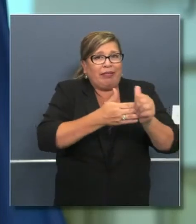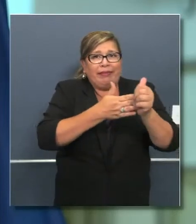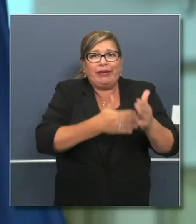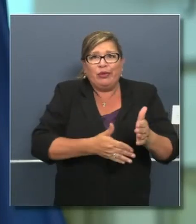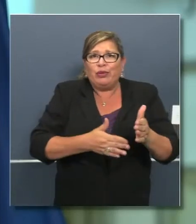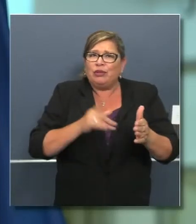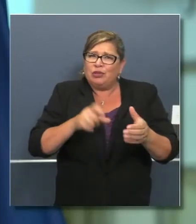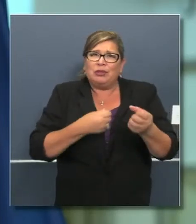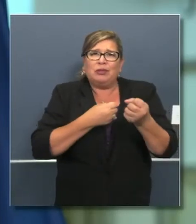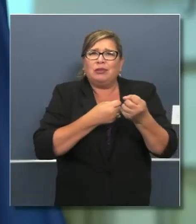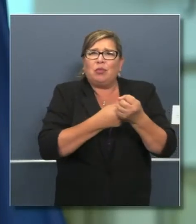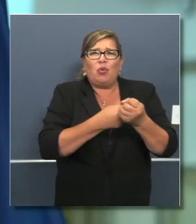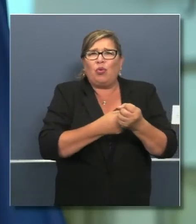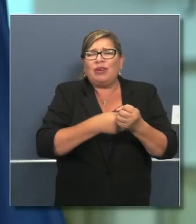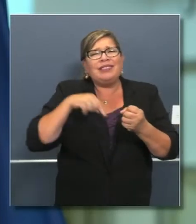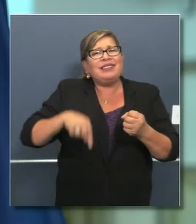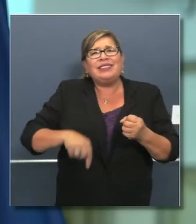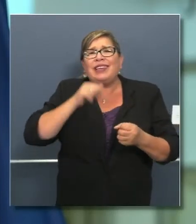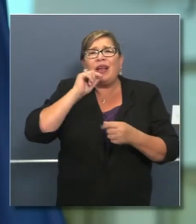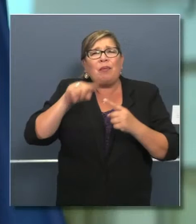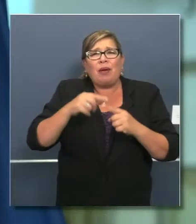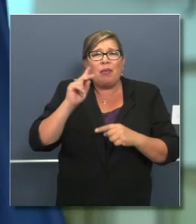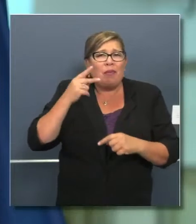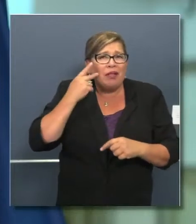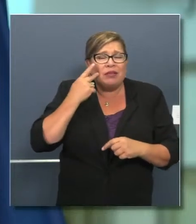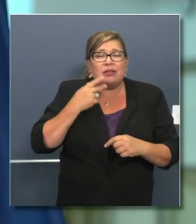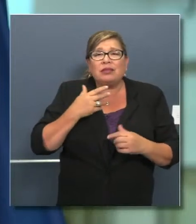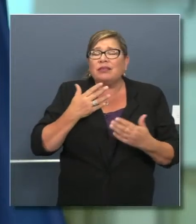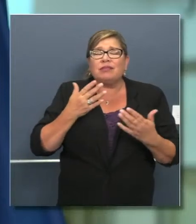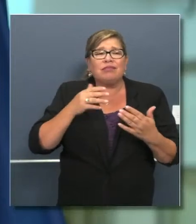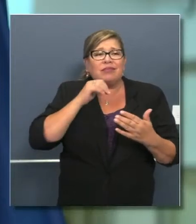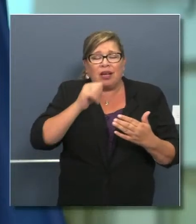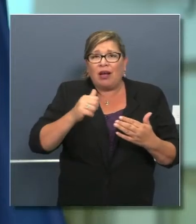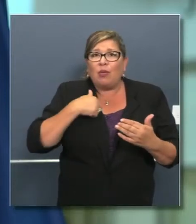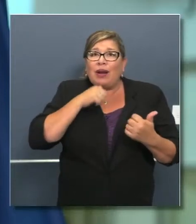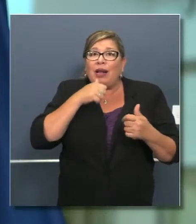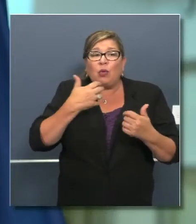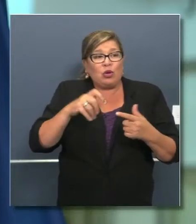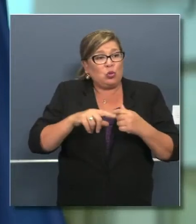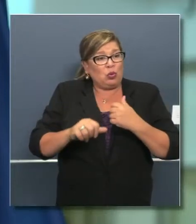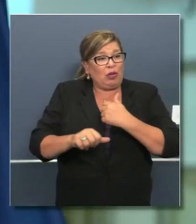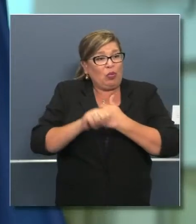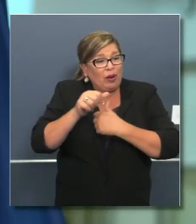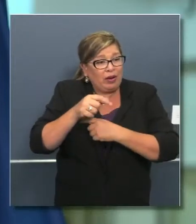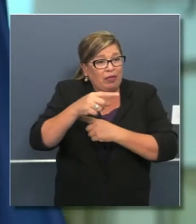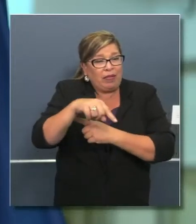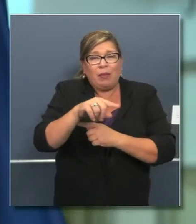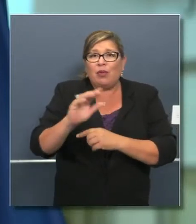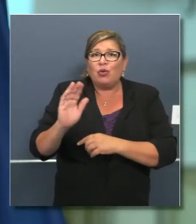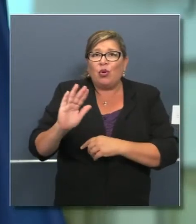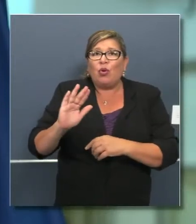again I'm not here that we're not here to threaten anybody but we are now at a stage in this pandemic